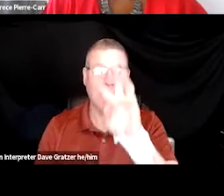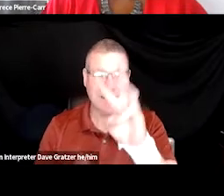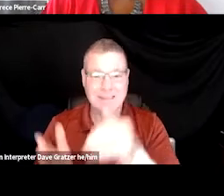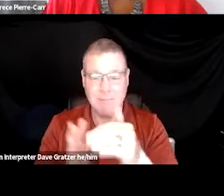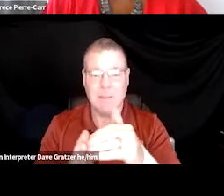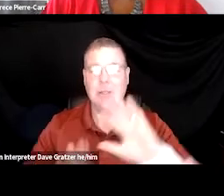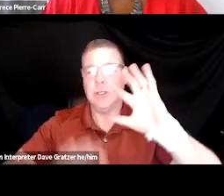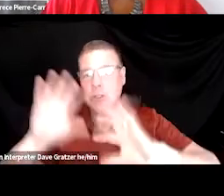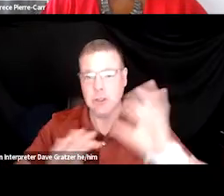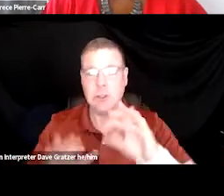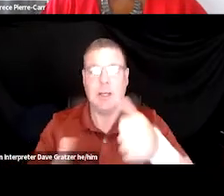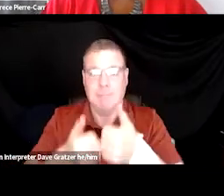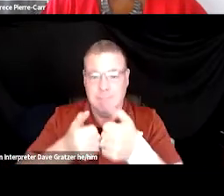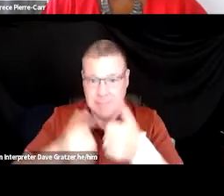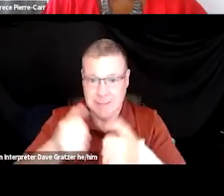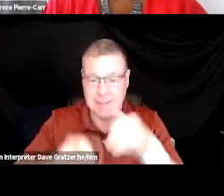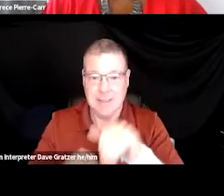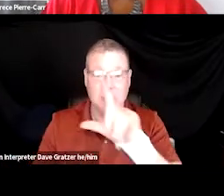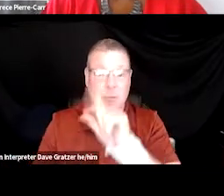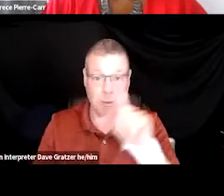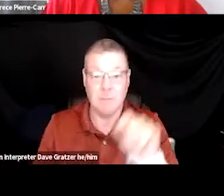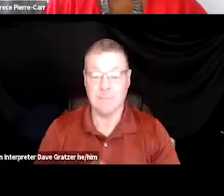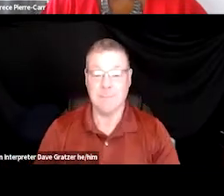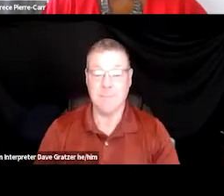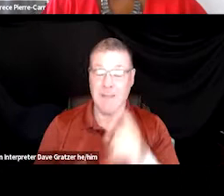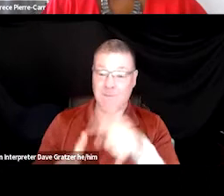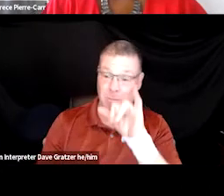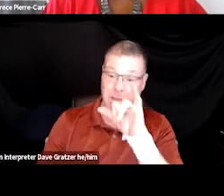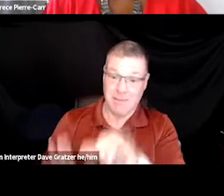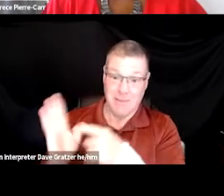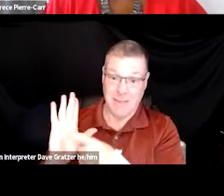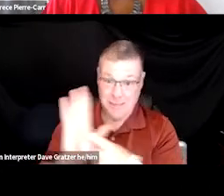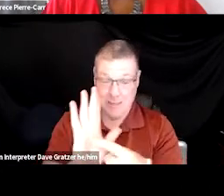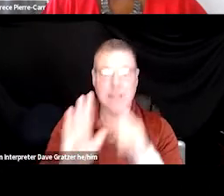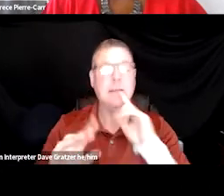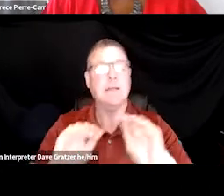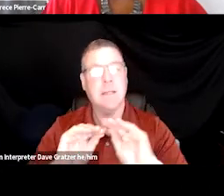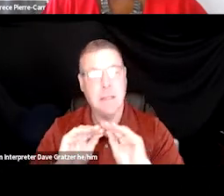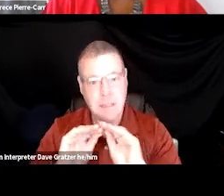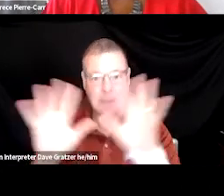and texts received in 2020. From these examples, it is clear for the need